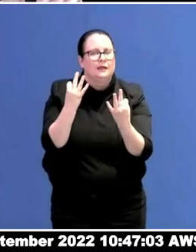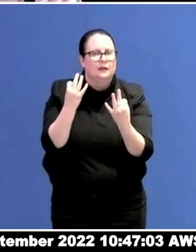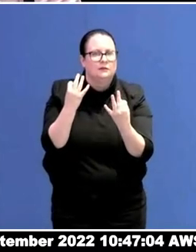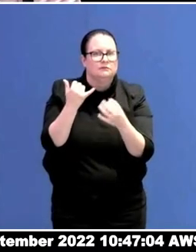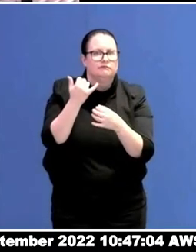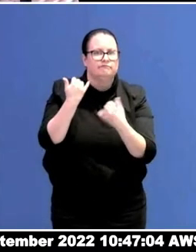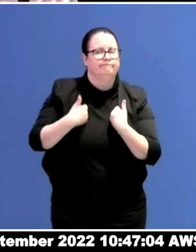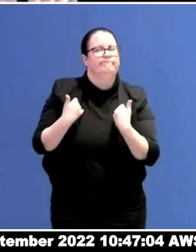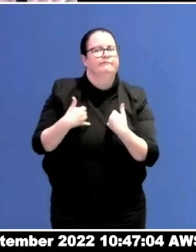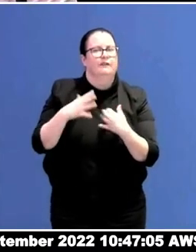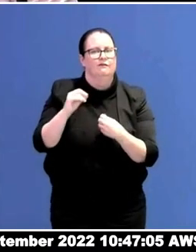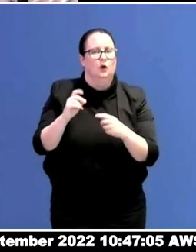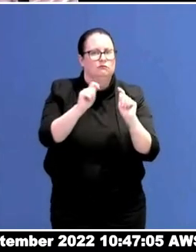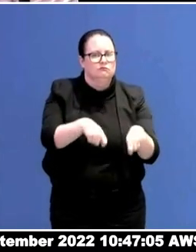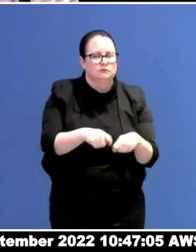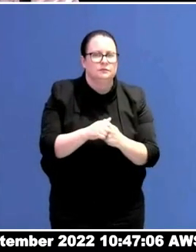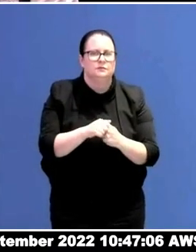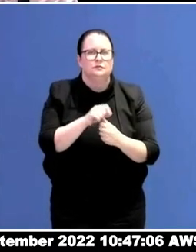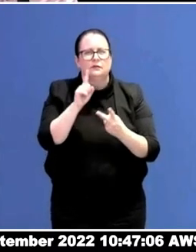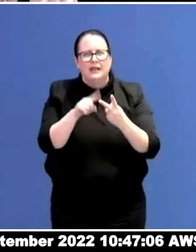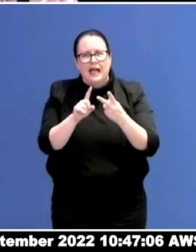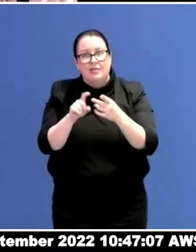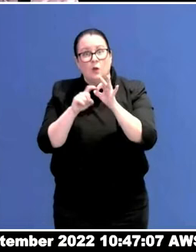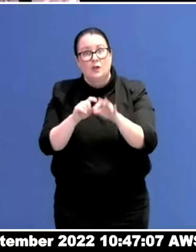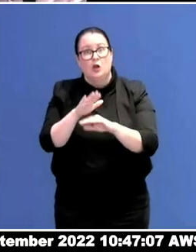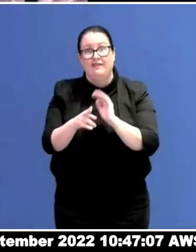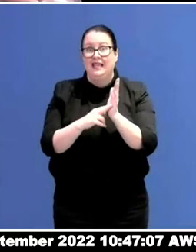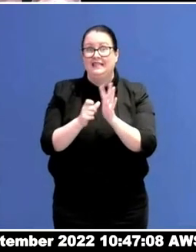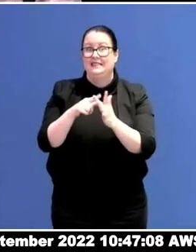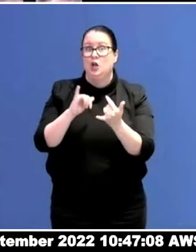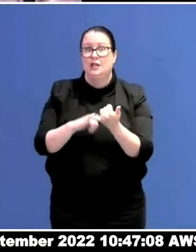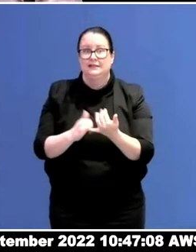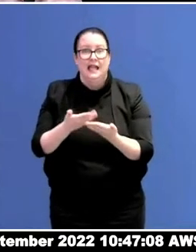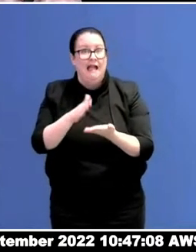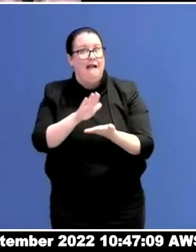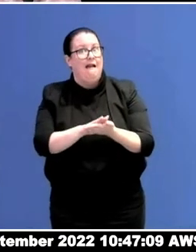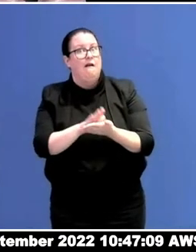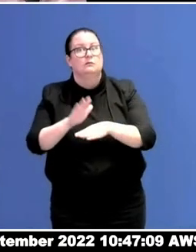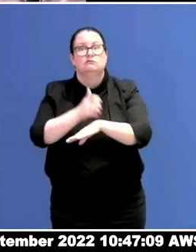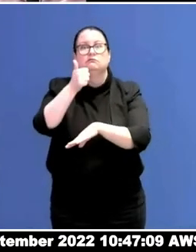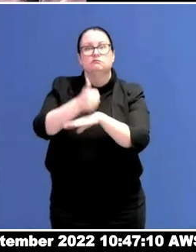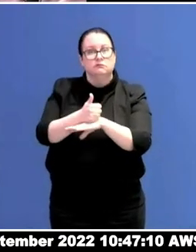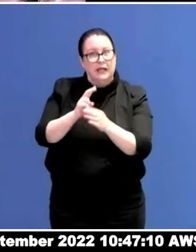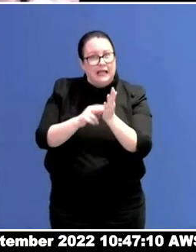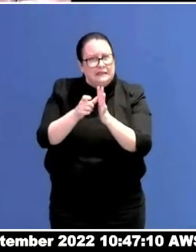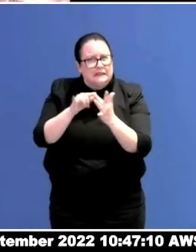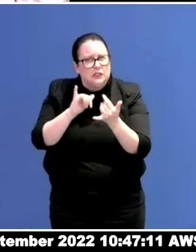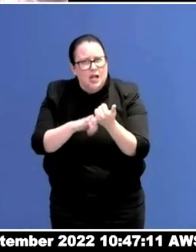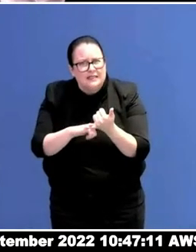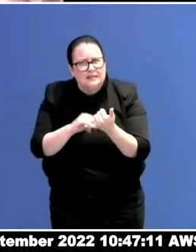Your further question was about NDIS? Exactly how he became connected with them? Is that what are you looking to know?